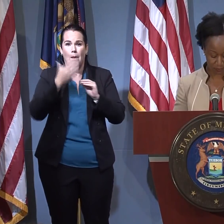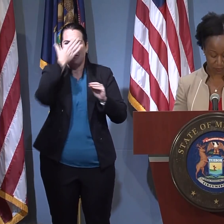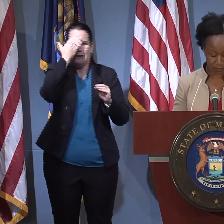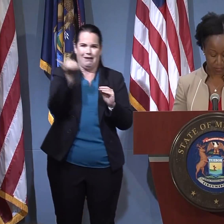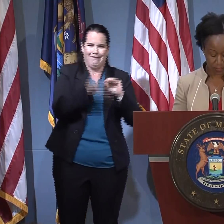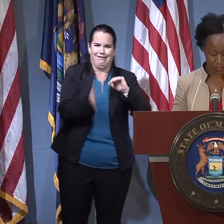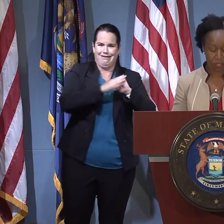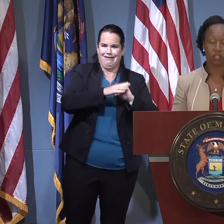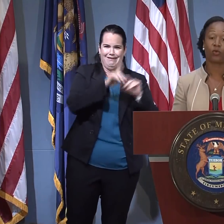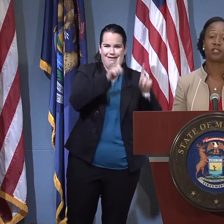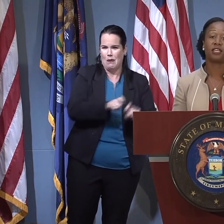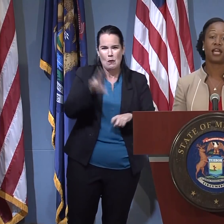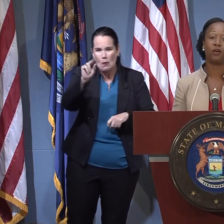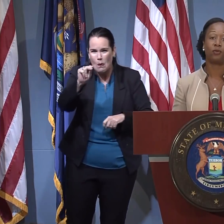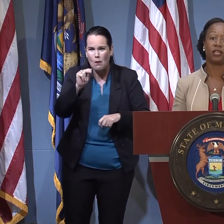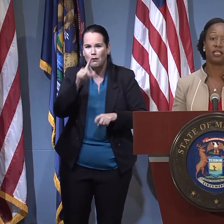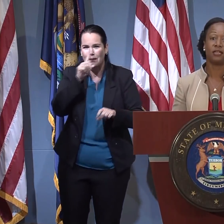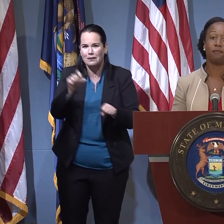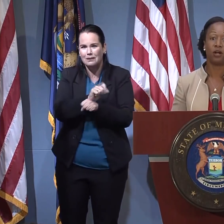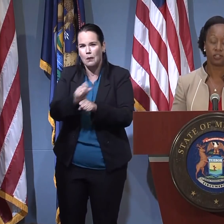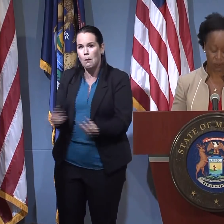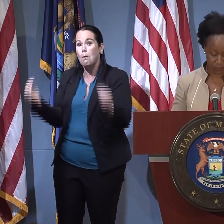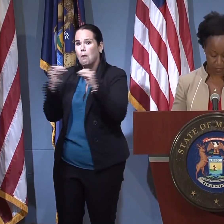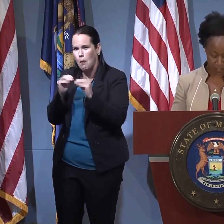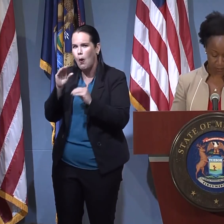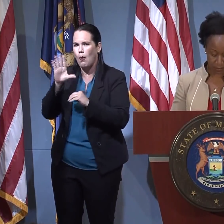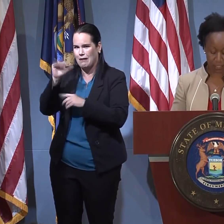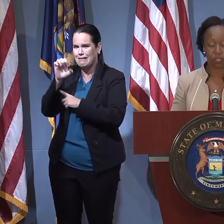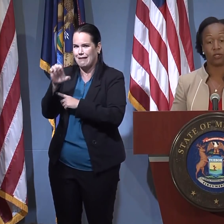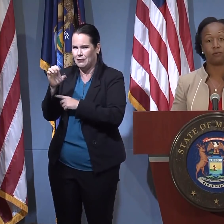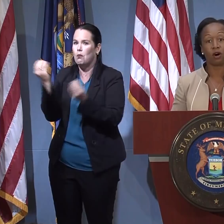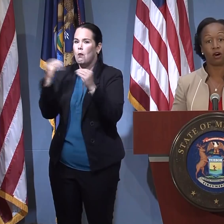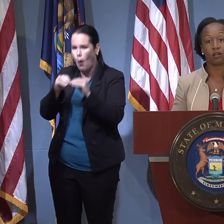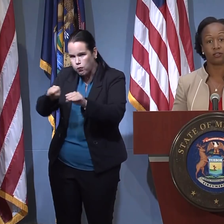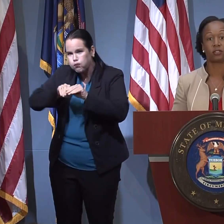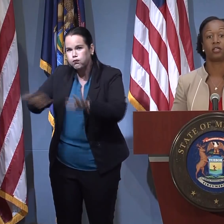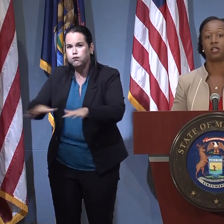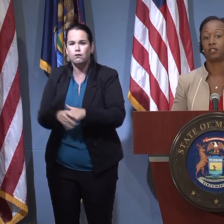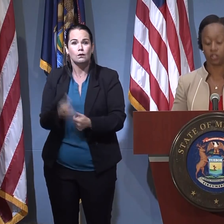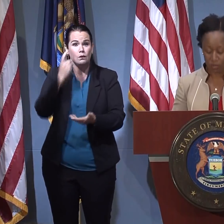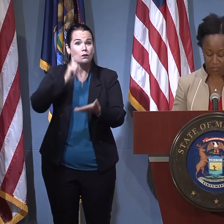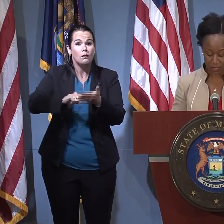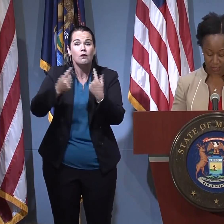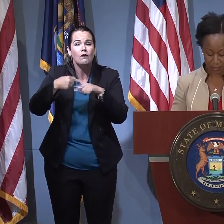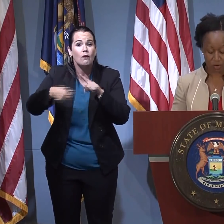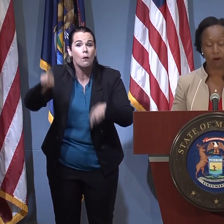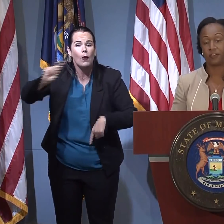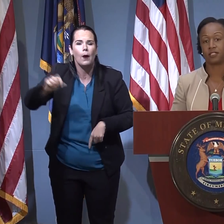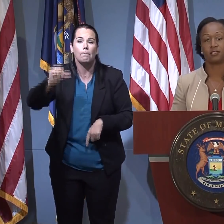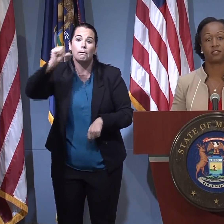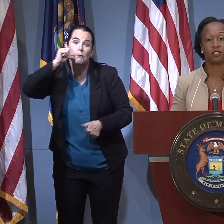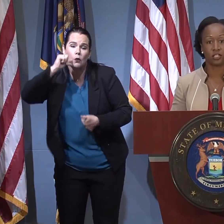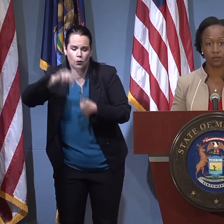AND WE'RE NOT SIMPLY SEEING MORE CASES, JUST BECAUSE WE'RE DOING AN INCREASED TESTING. SO WE ARE SEEING OUTBREAKS IN